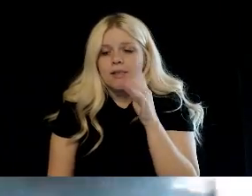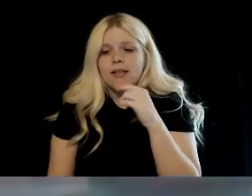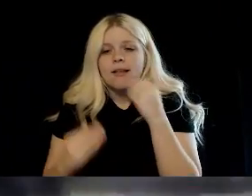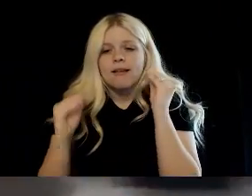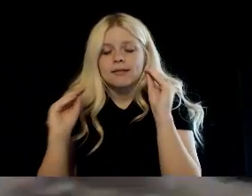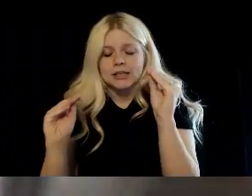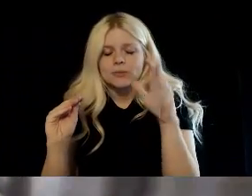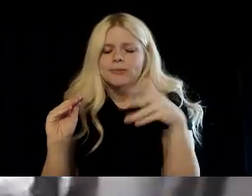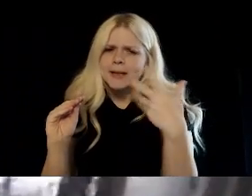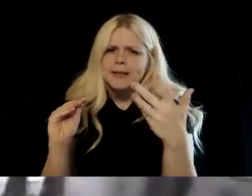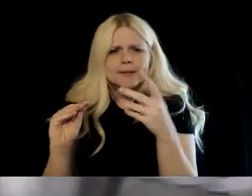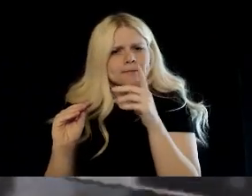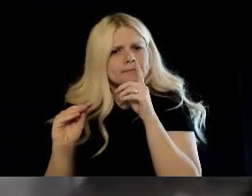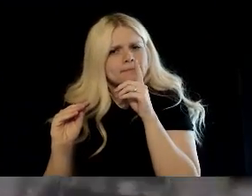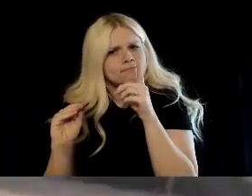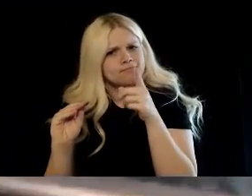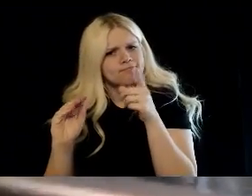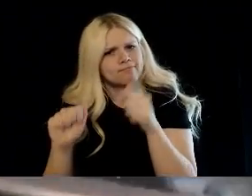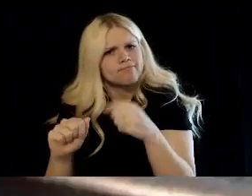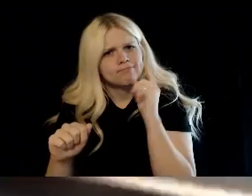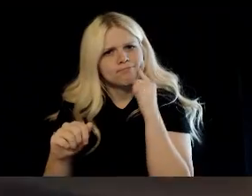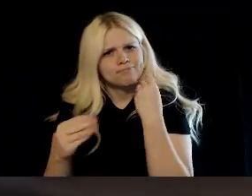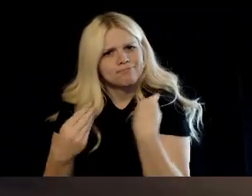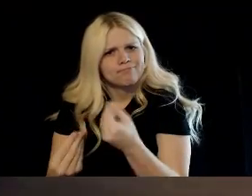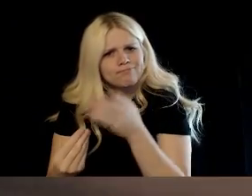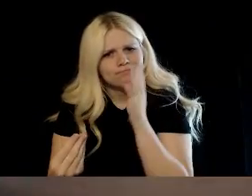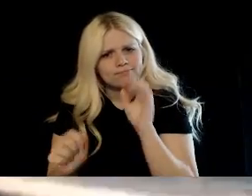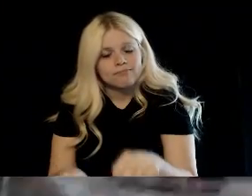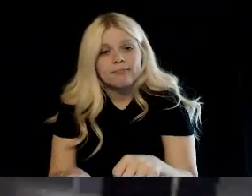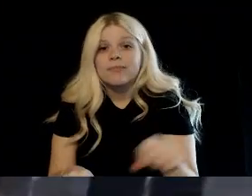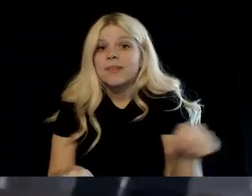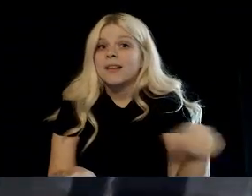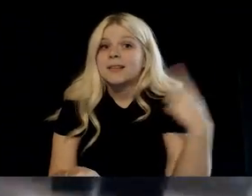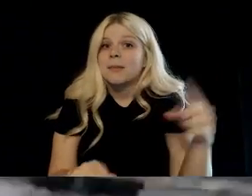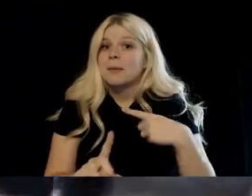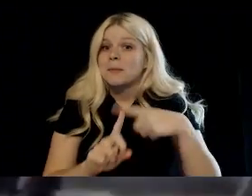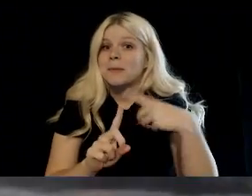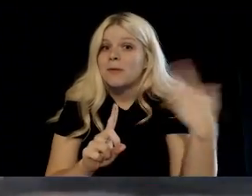Erica: The other thing that's great about this is because he trusts his keepers to touch